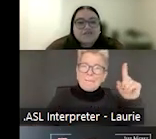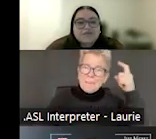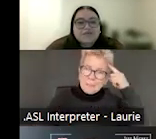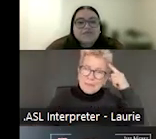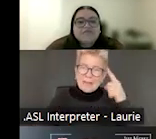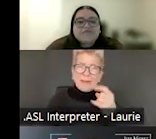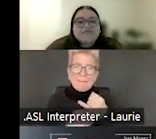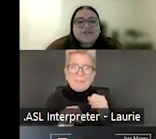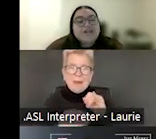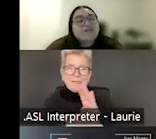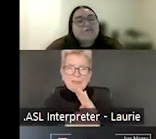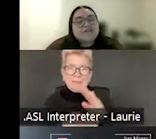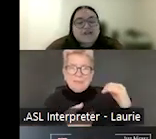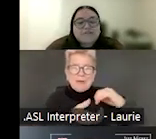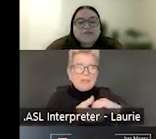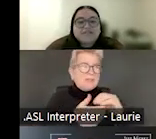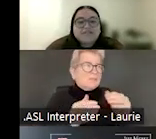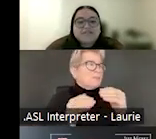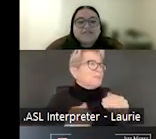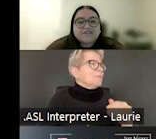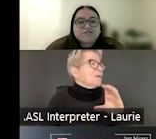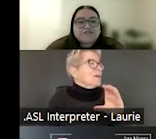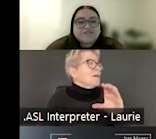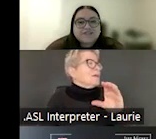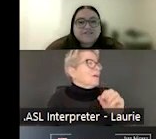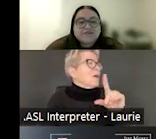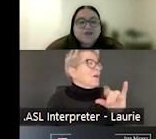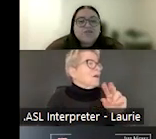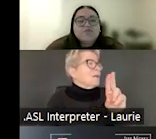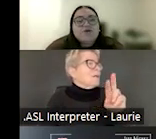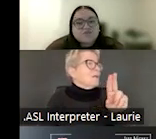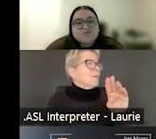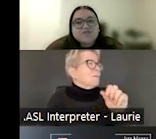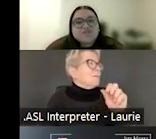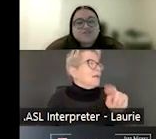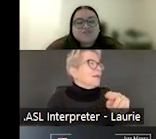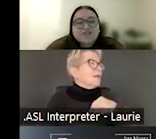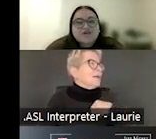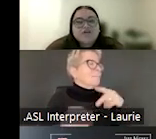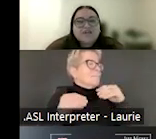Urban, Professor of Economics at Montana State University. We will also be introducing our